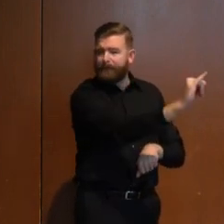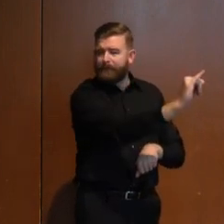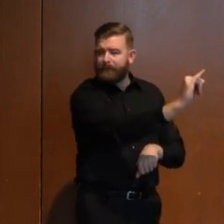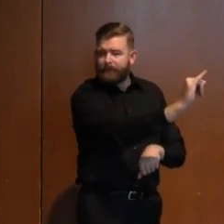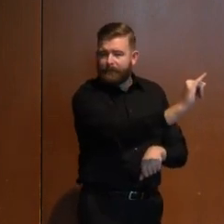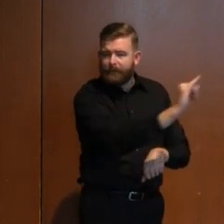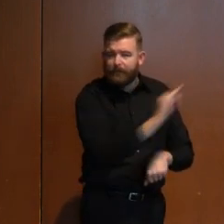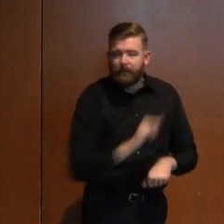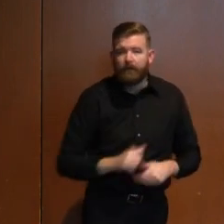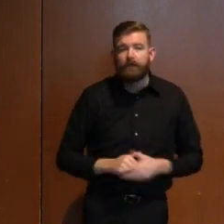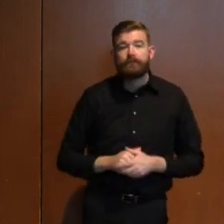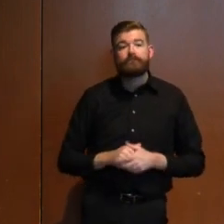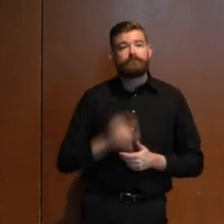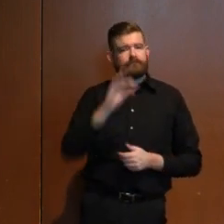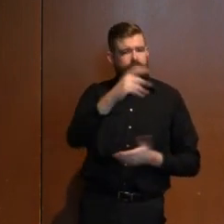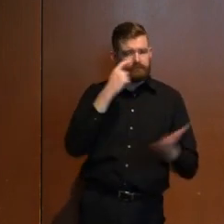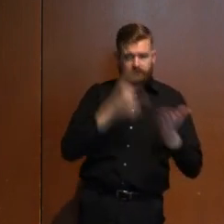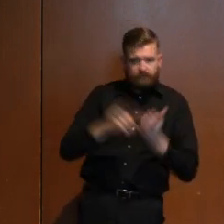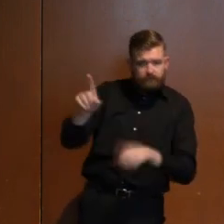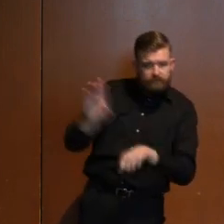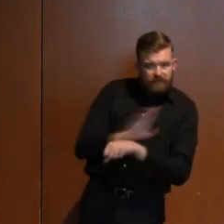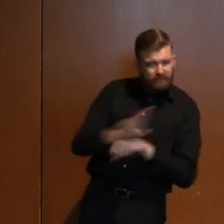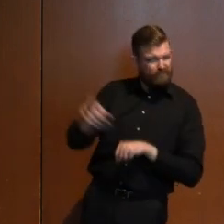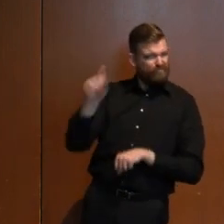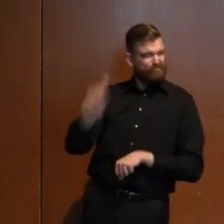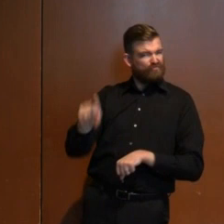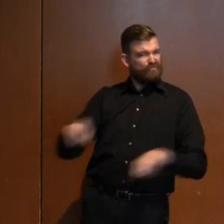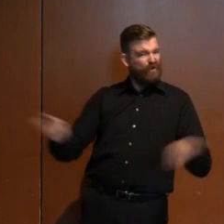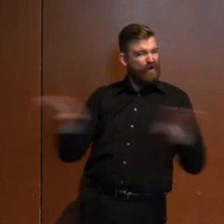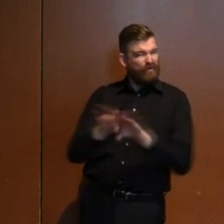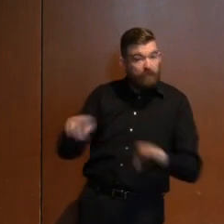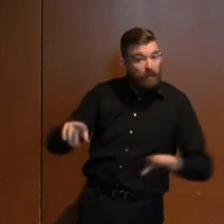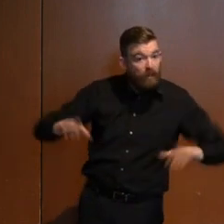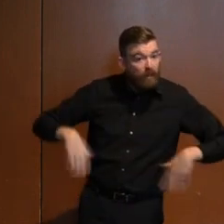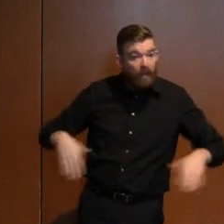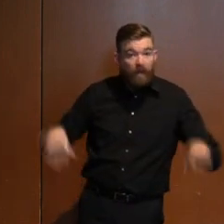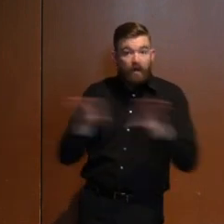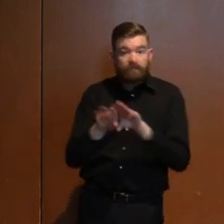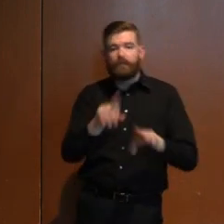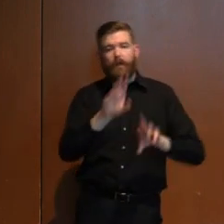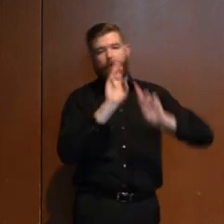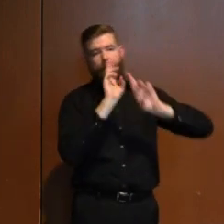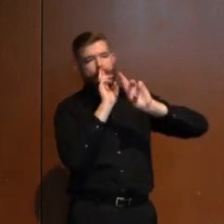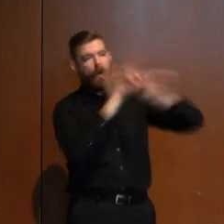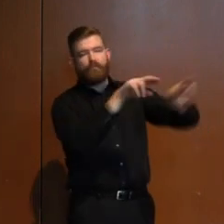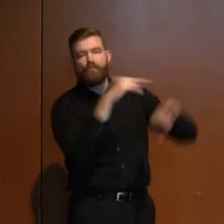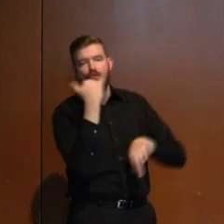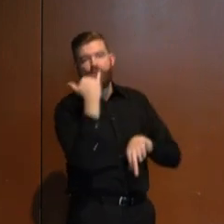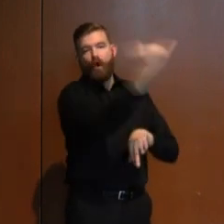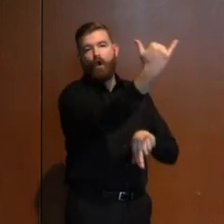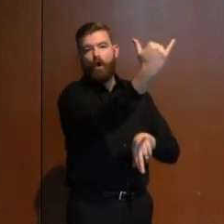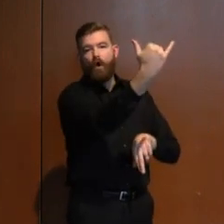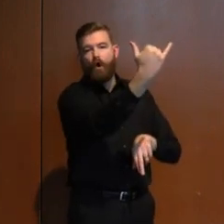OPERATING IN VIOLATION OF MY EXECUTIVE ORDER, OR YOU'RE WORKING AT ONE PLEASE REPORT THEM BY VISITING AND IN THIS CASE, WE'RE GOING TO SEND YOU